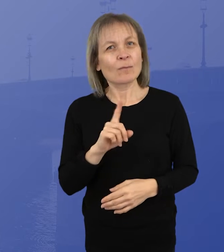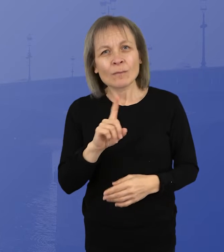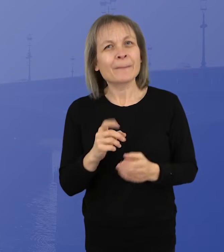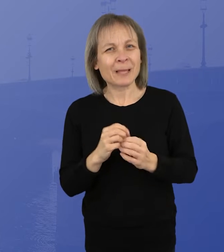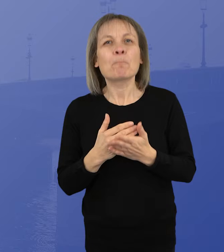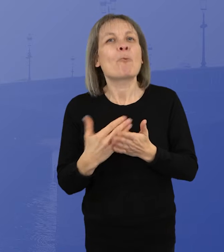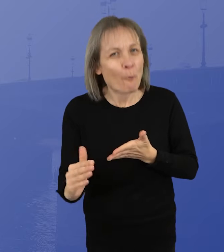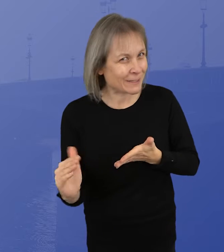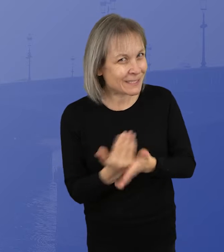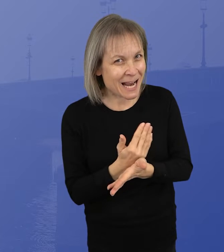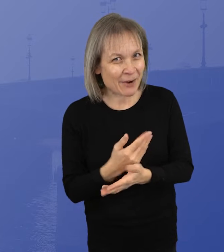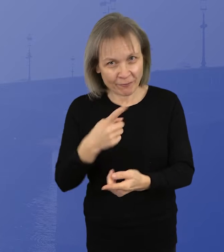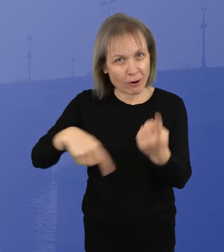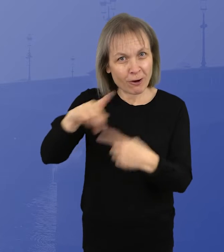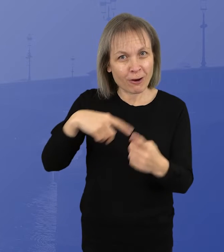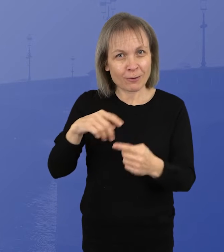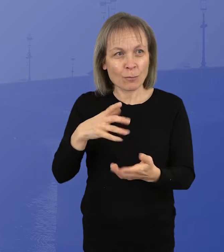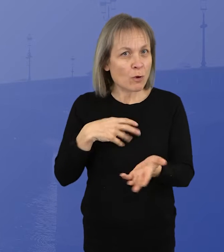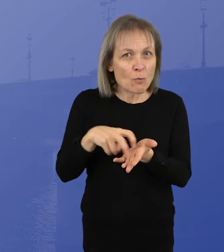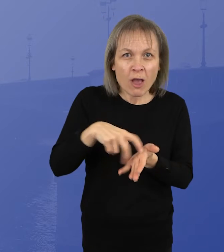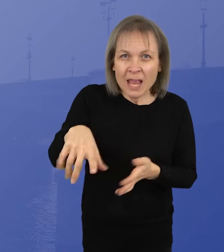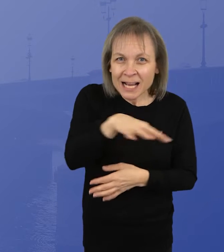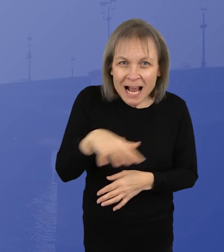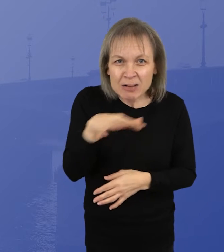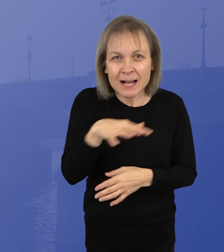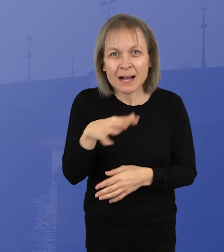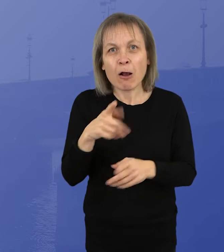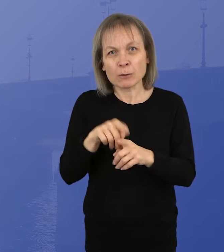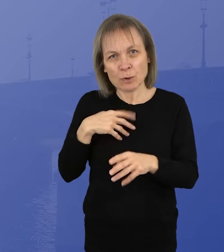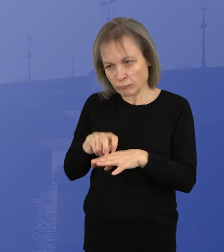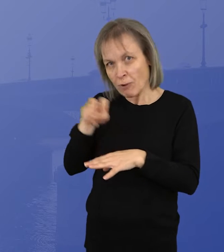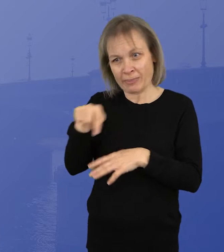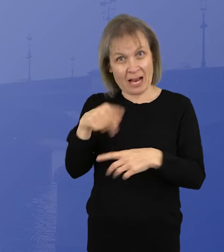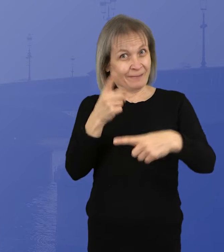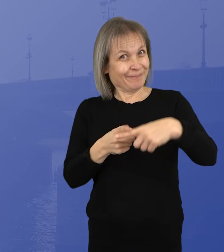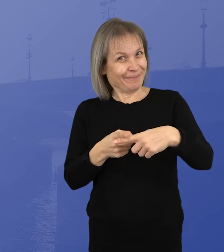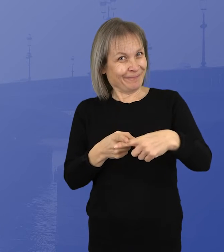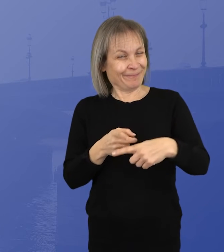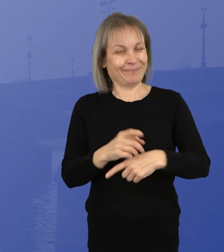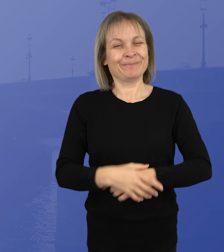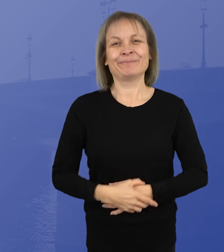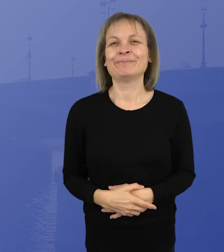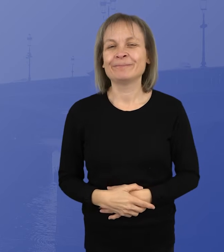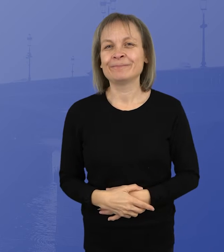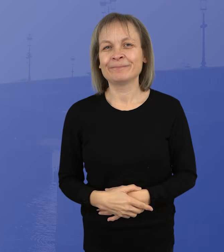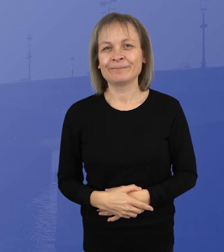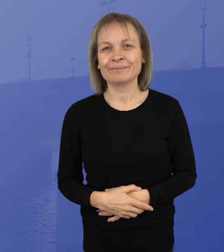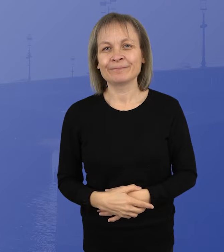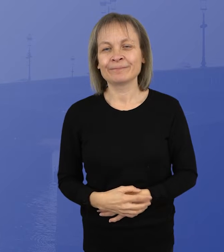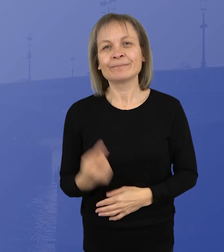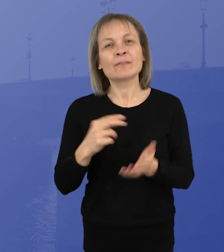This made it safer for people walking in the area and crossing the road at this junction.